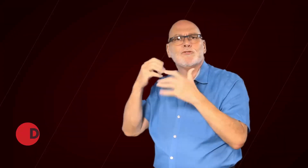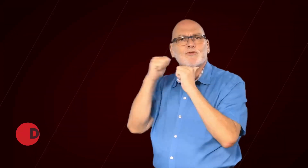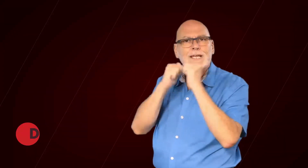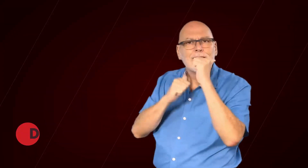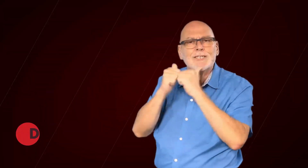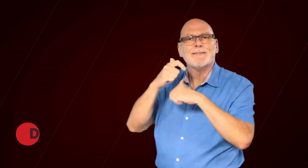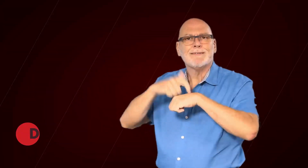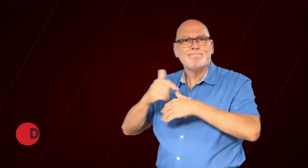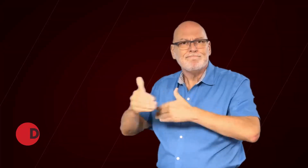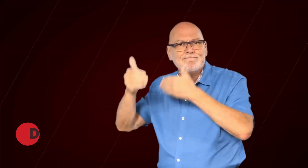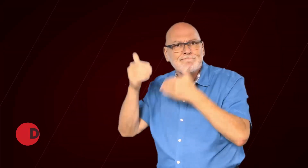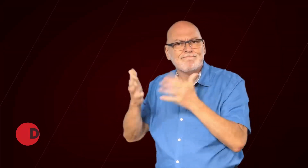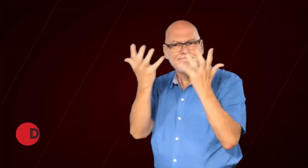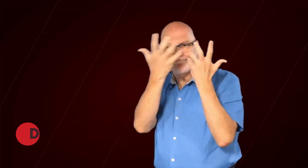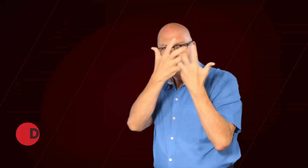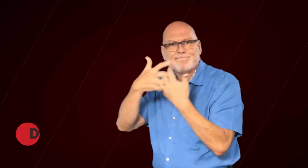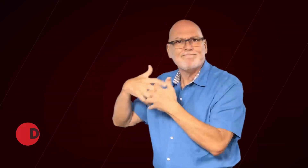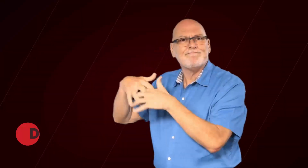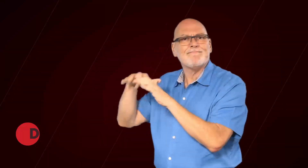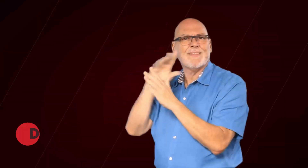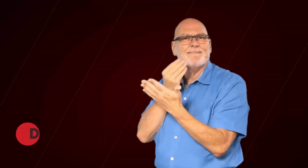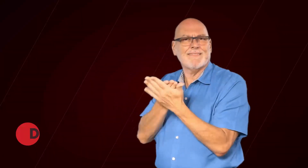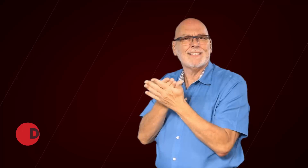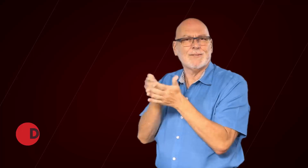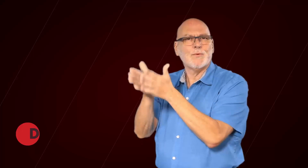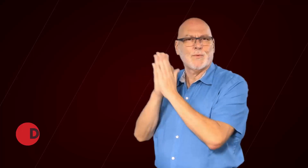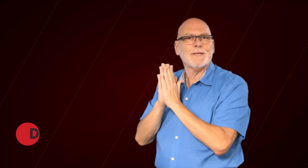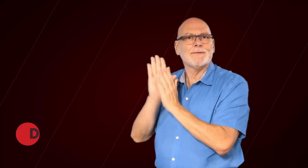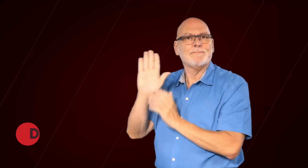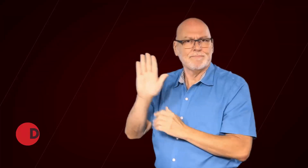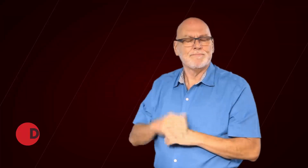and the timing and structure of associated funding requests."